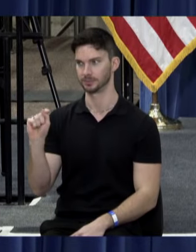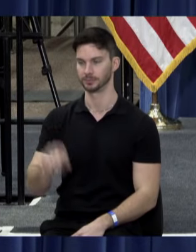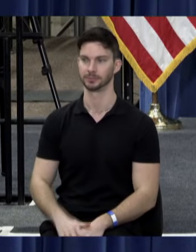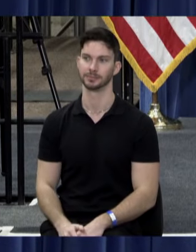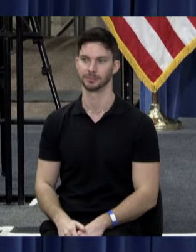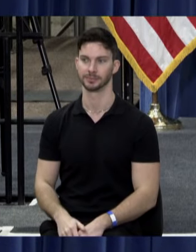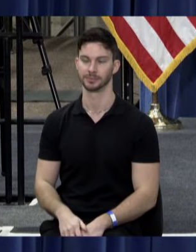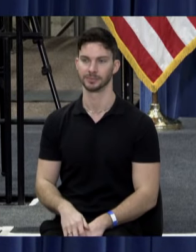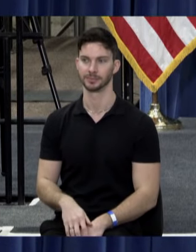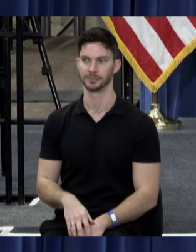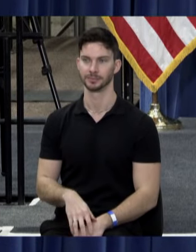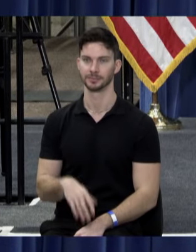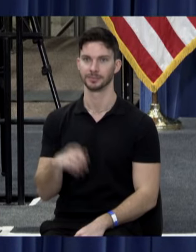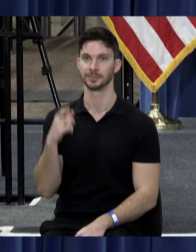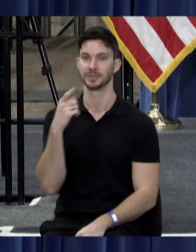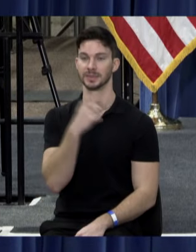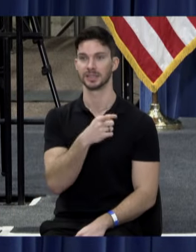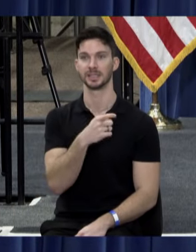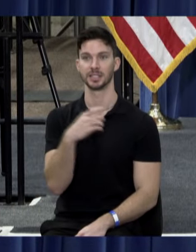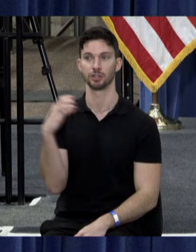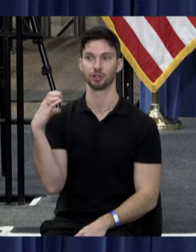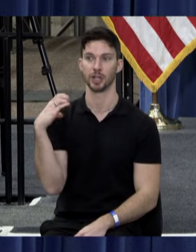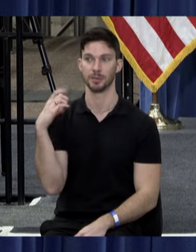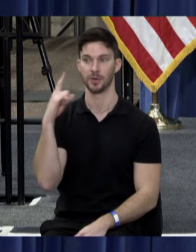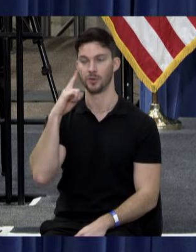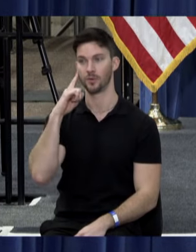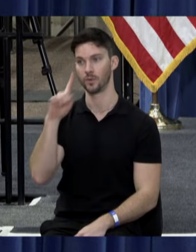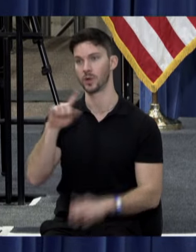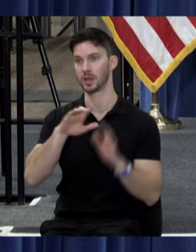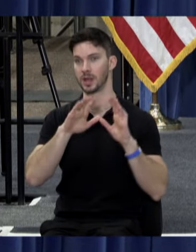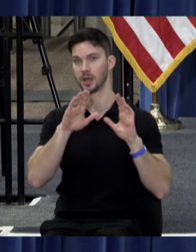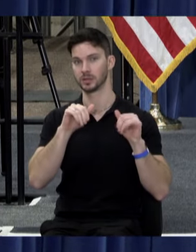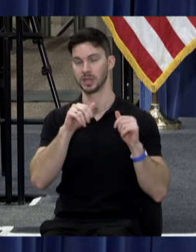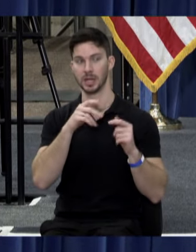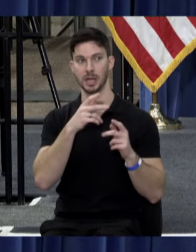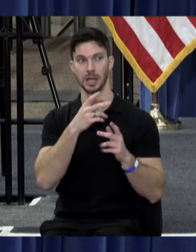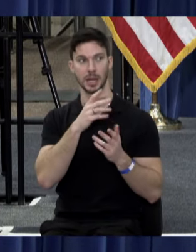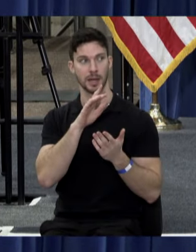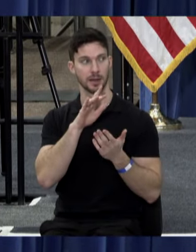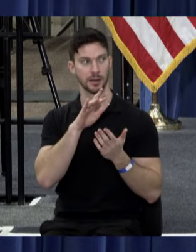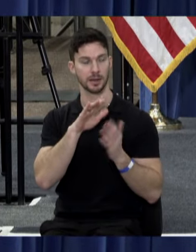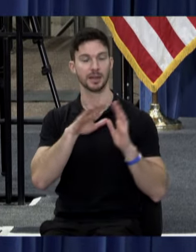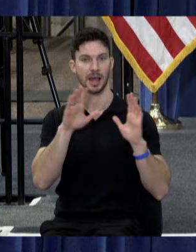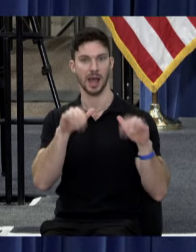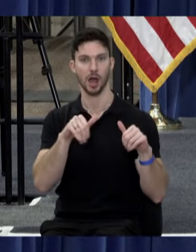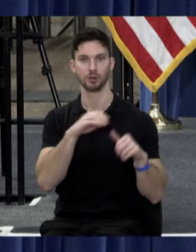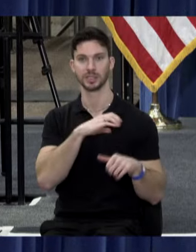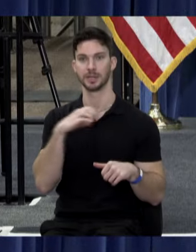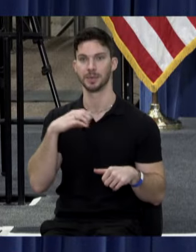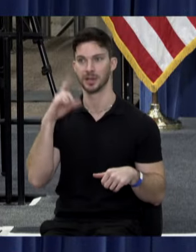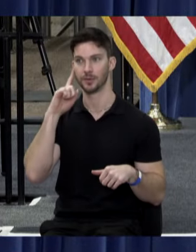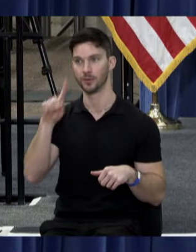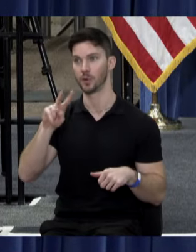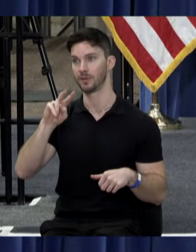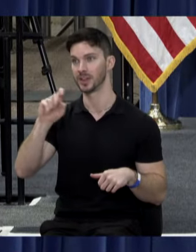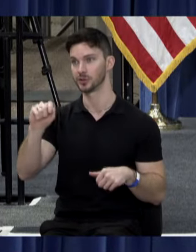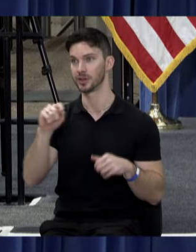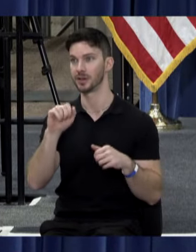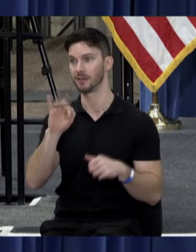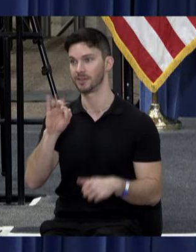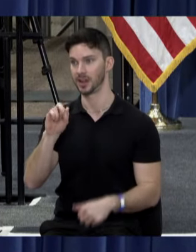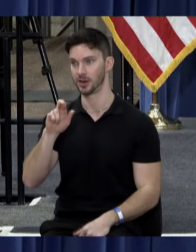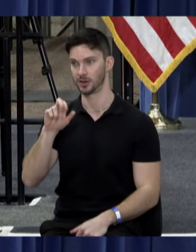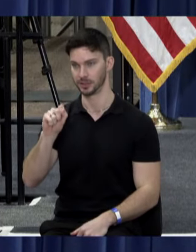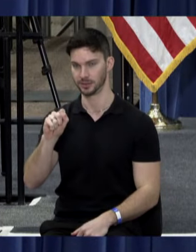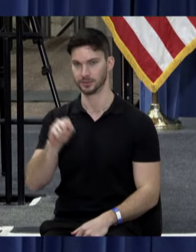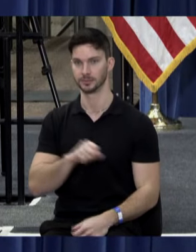of the House Committee on Veterans Affairs. And I will also introduce Senator Shelley Capito,